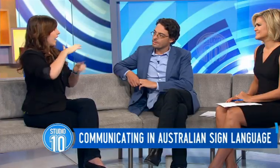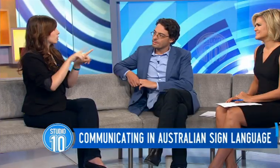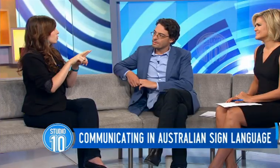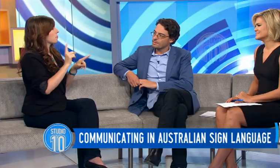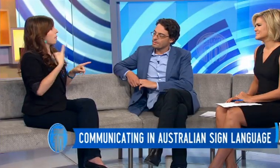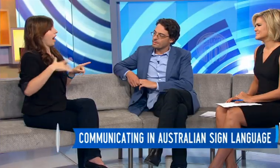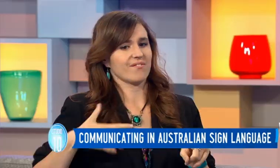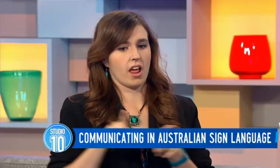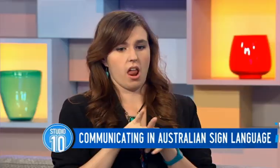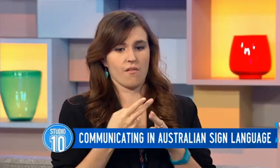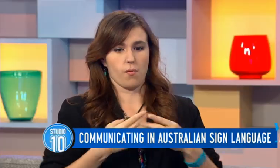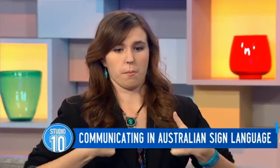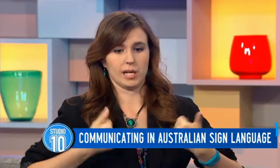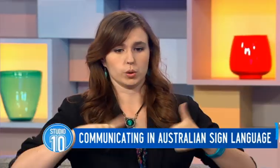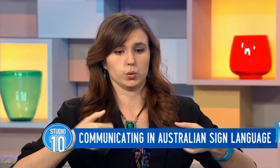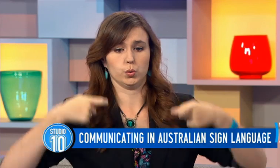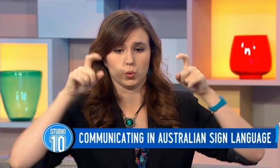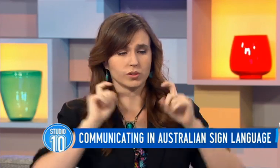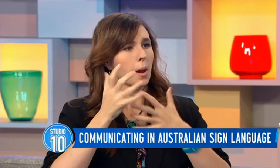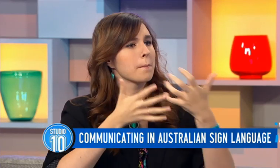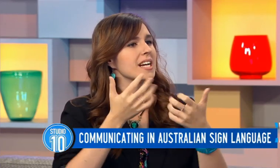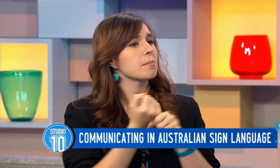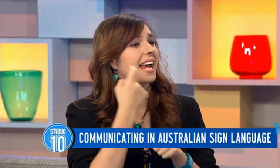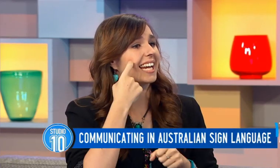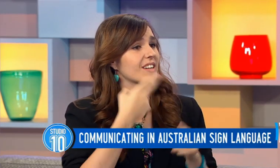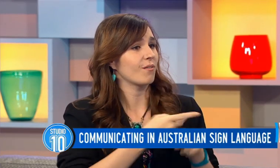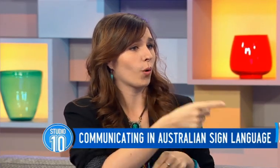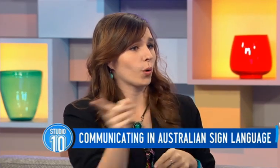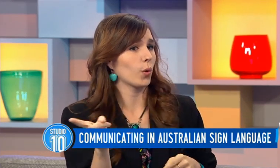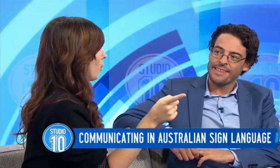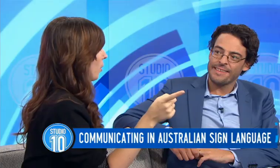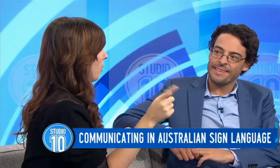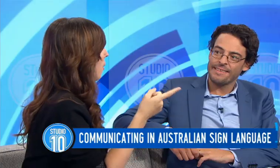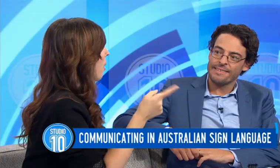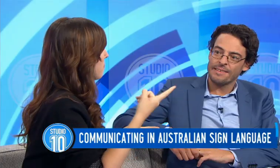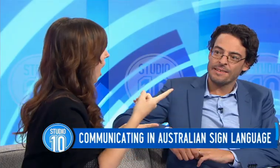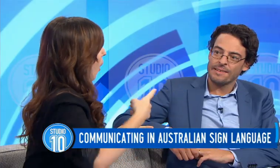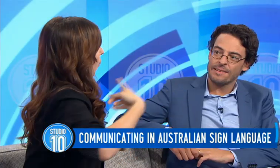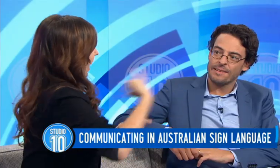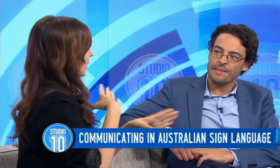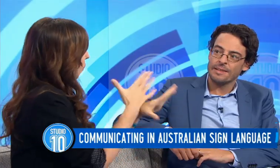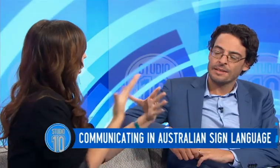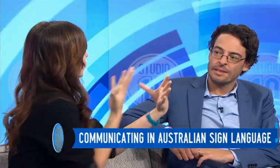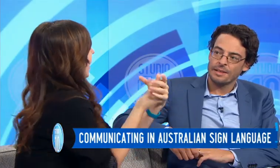and I love the rest of Australia too but for me to use hearing aids means it's easier for other people, people who can hear to communicate